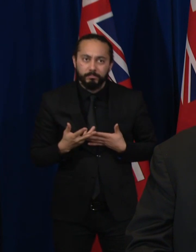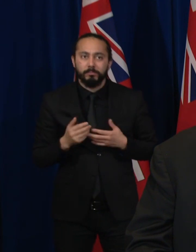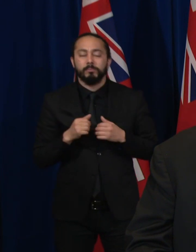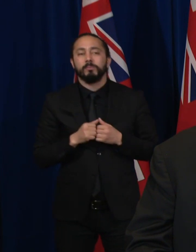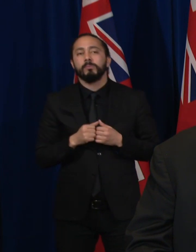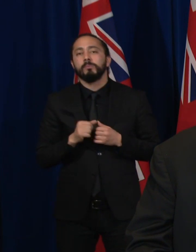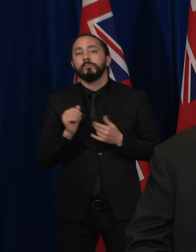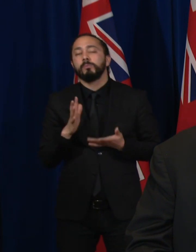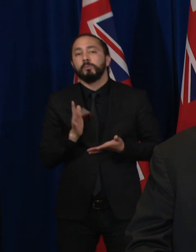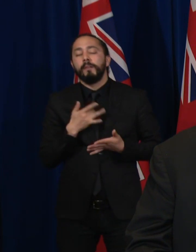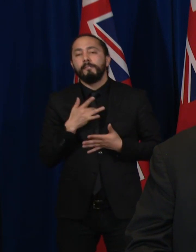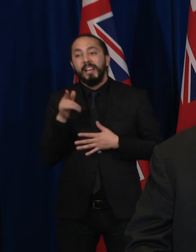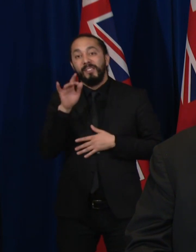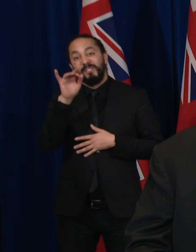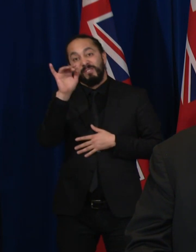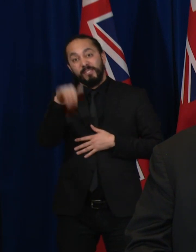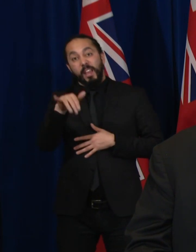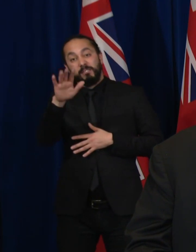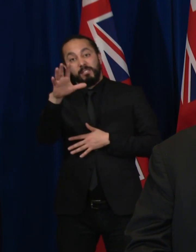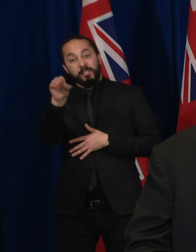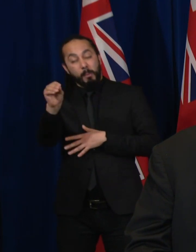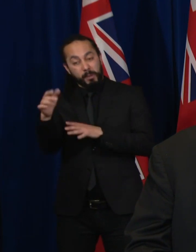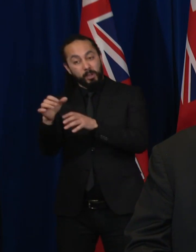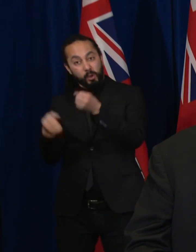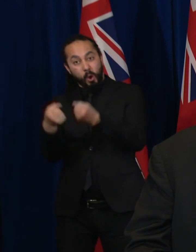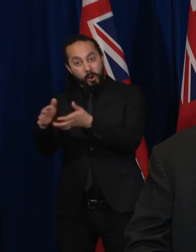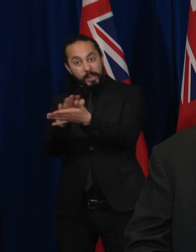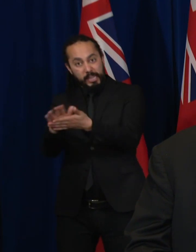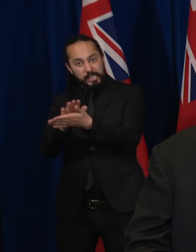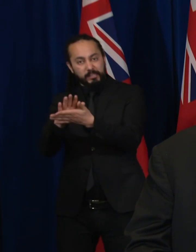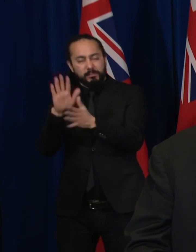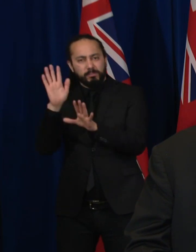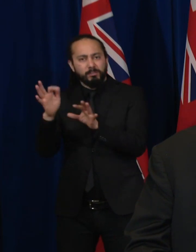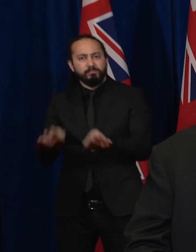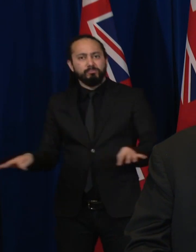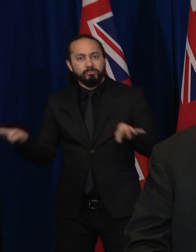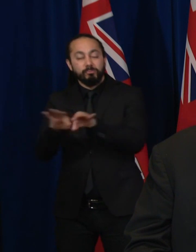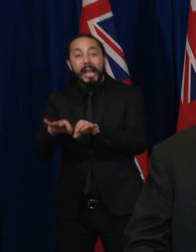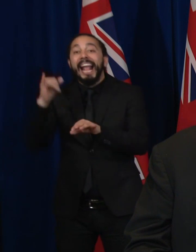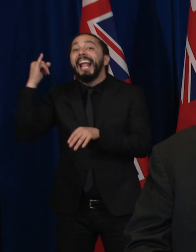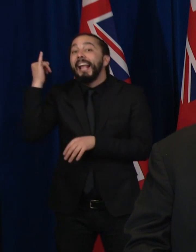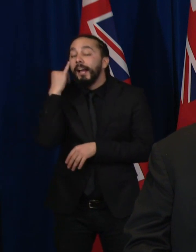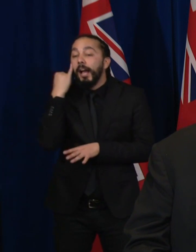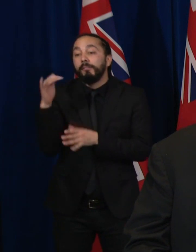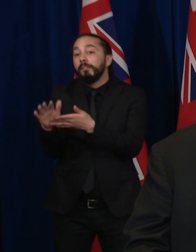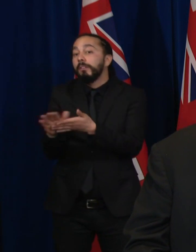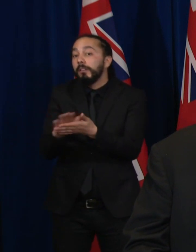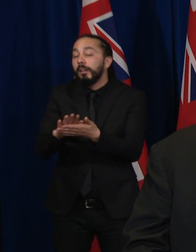essential to make sure cars and vehicles that are picking up other passengers, they need to be cleaned